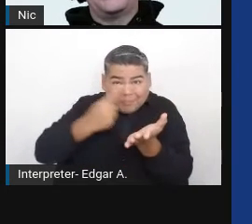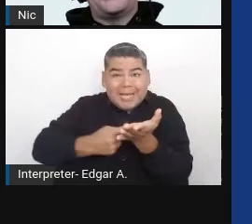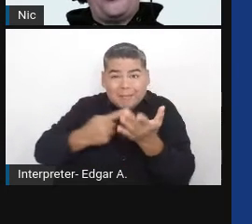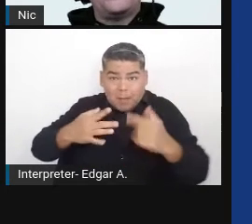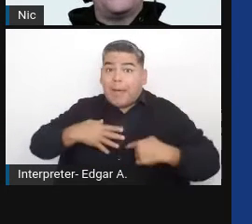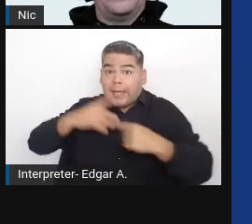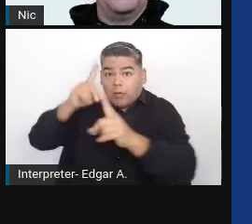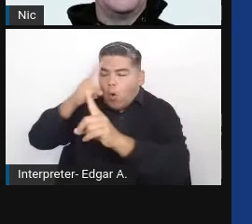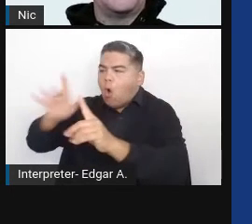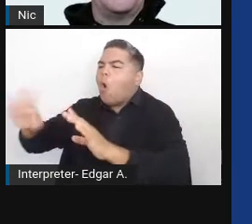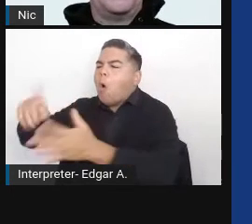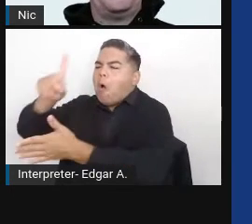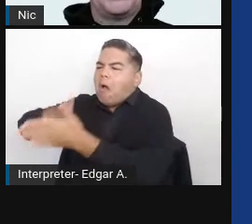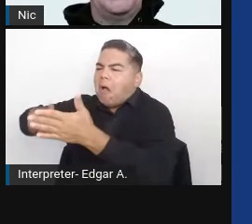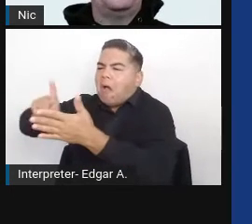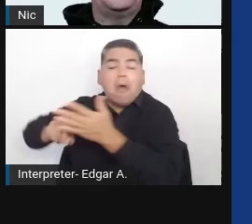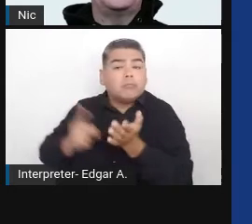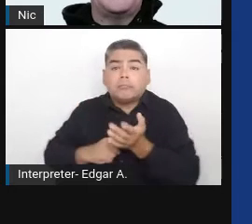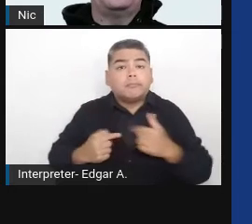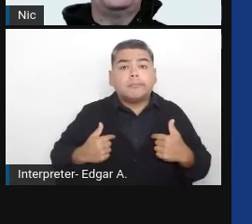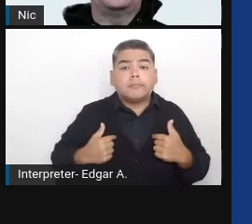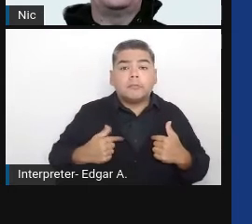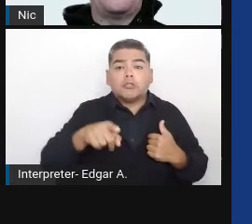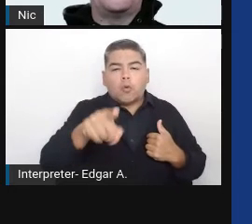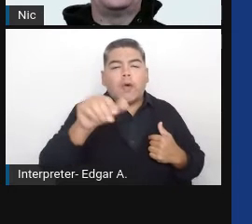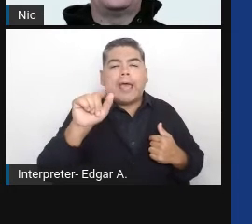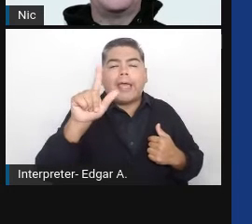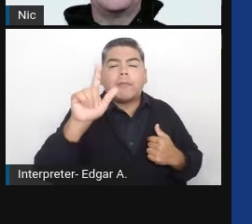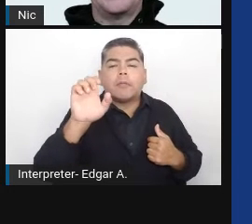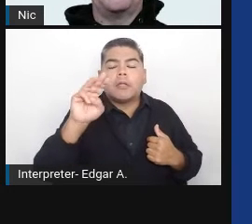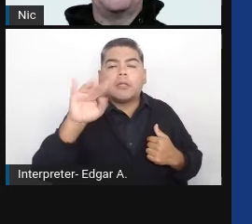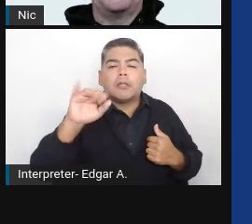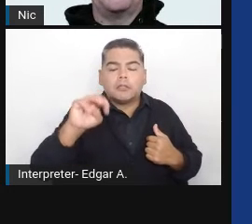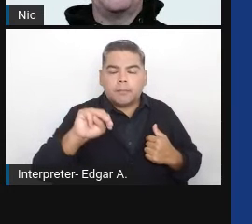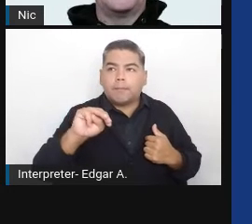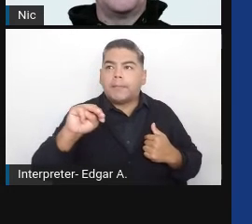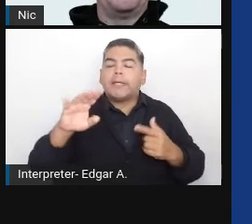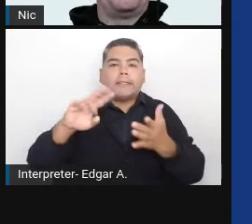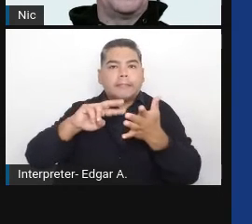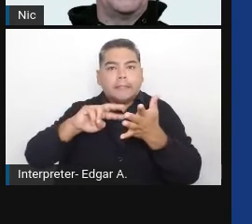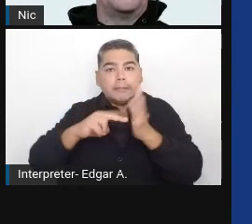is also ableist, and we don't have to look far to find an example of ableism.